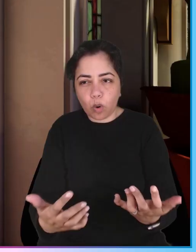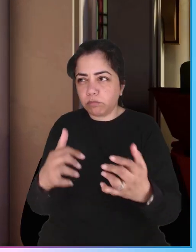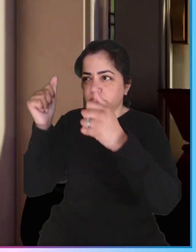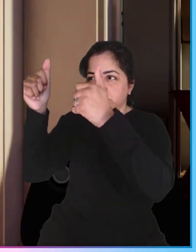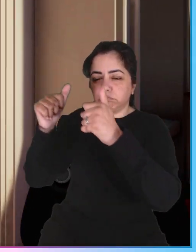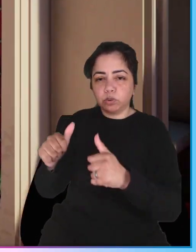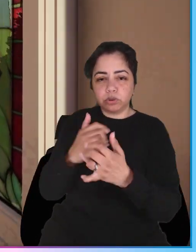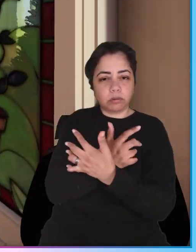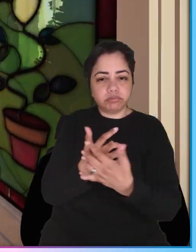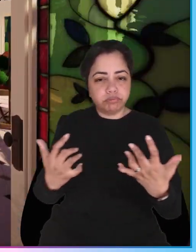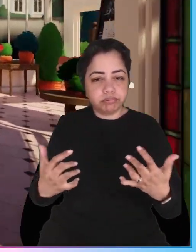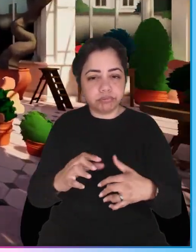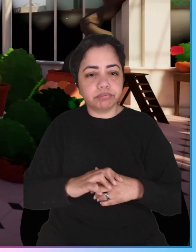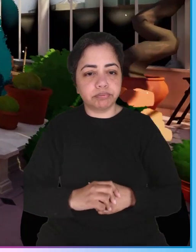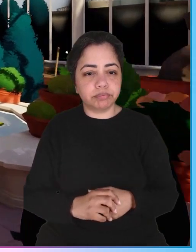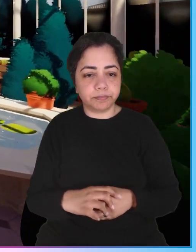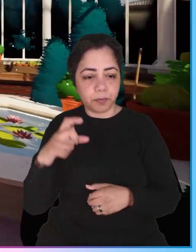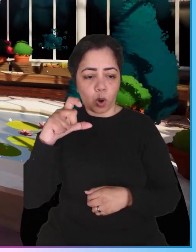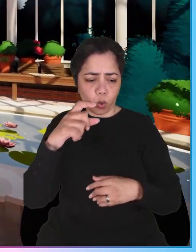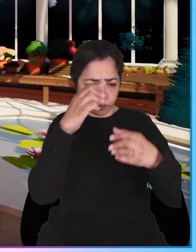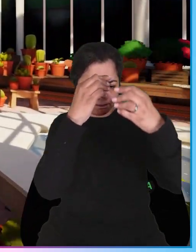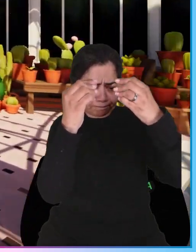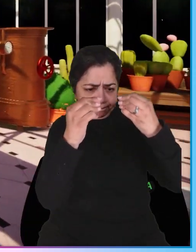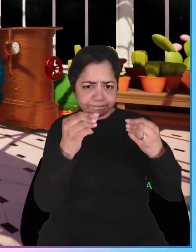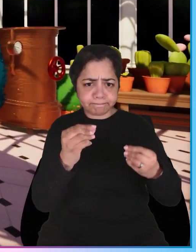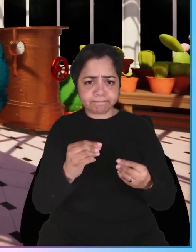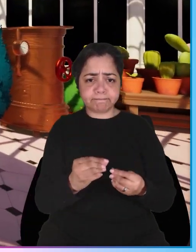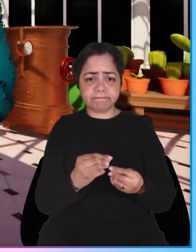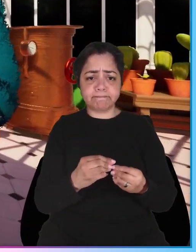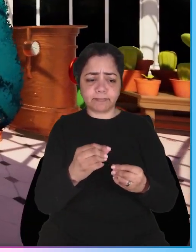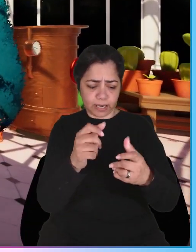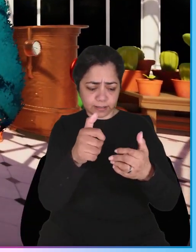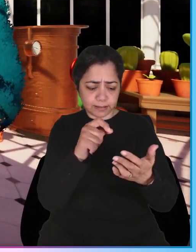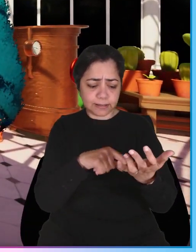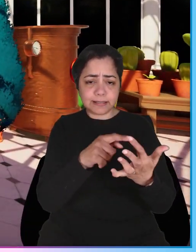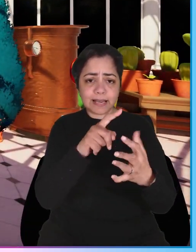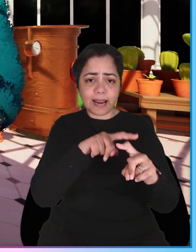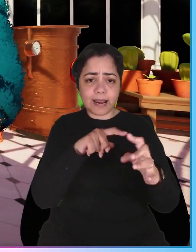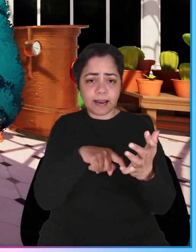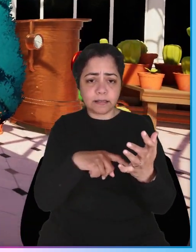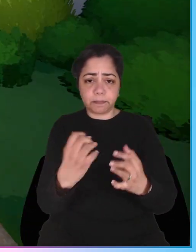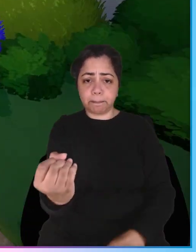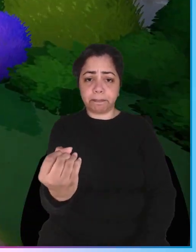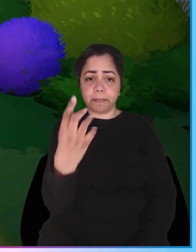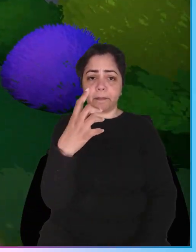Botany Manor has an optional single stick mode that allows you to play using a single analogue stick for movement.